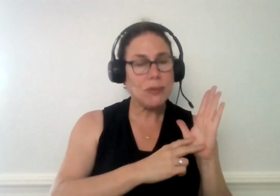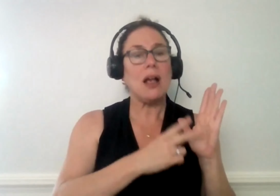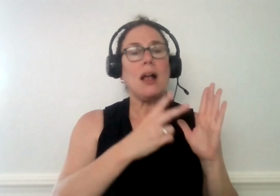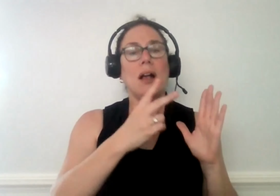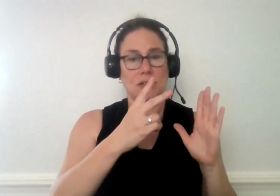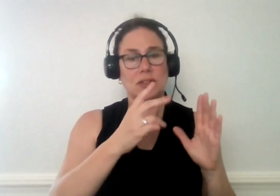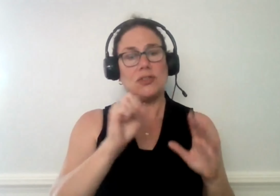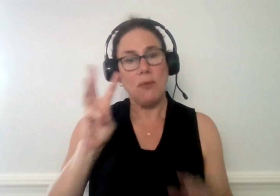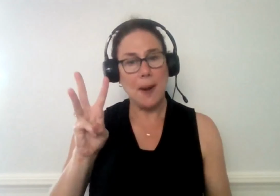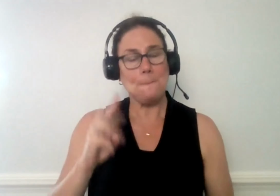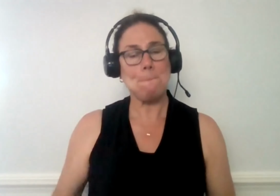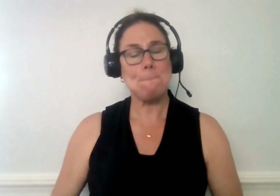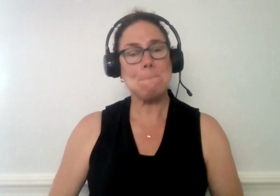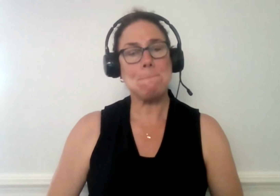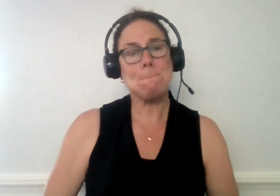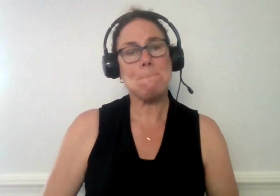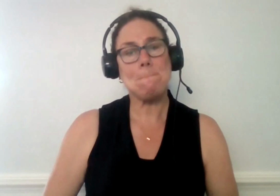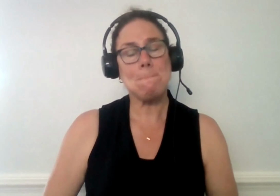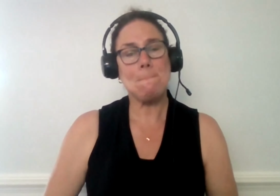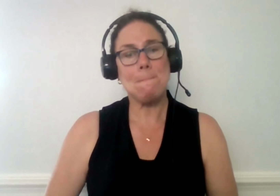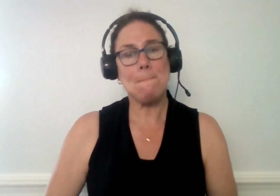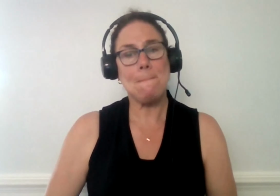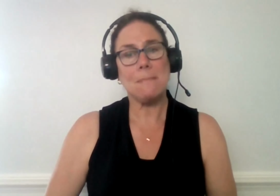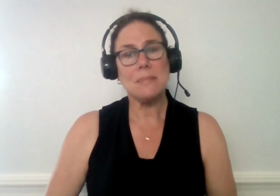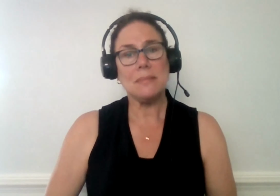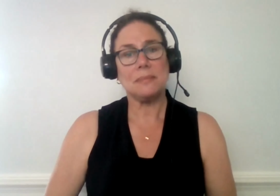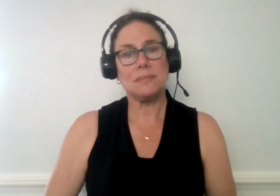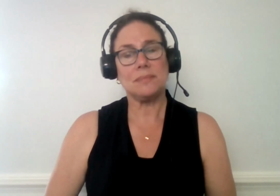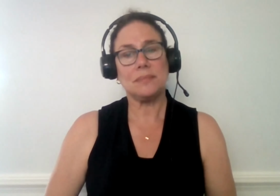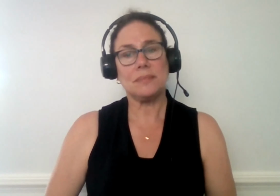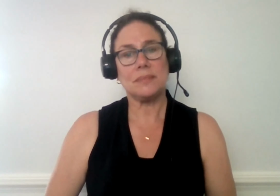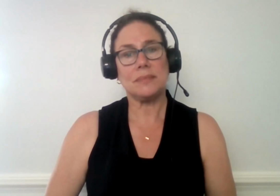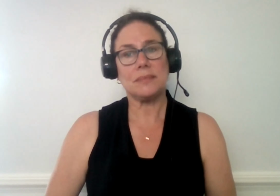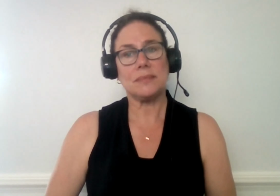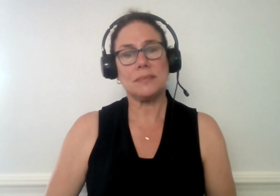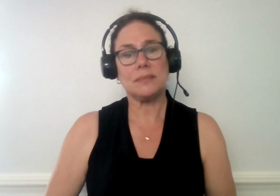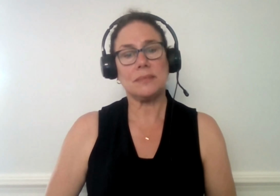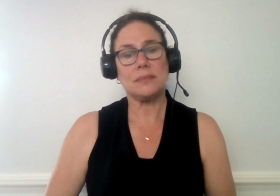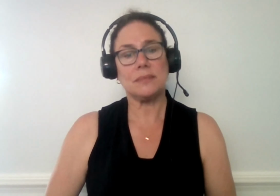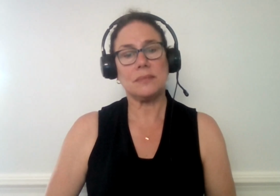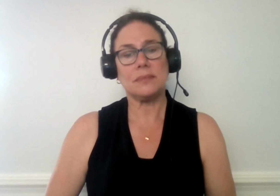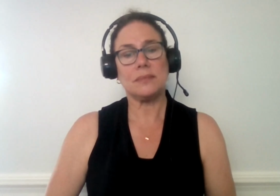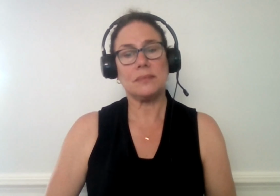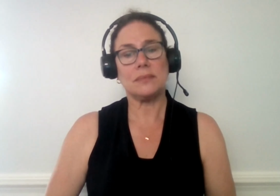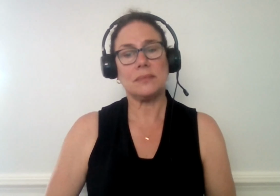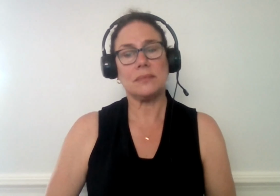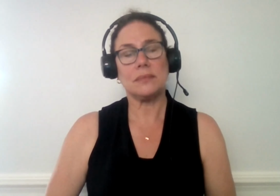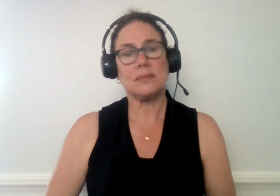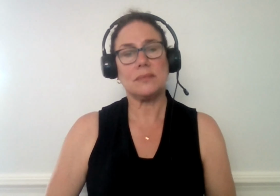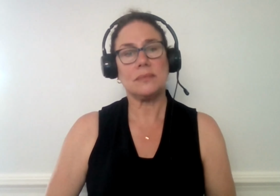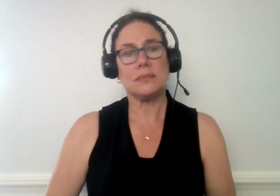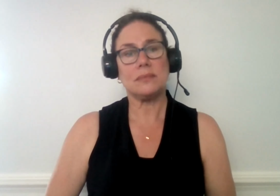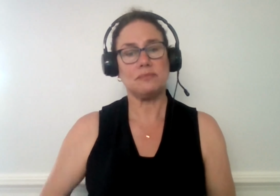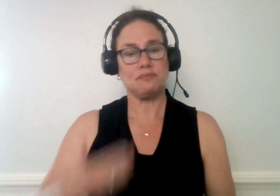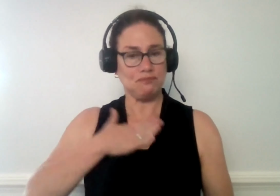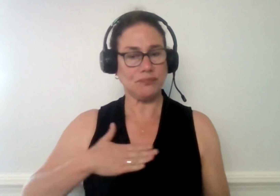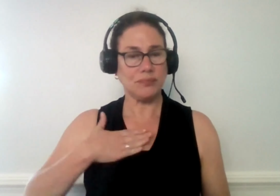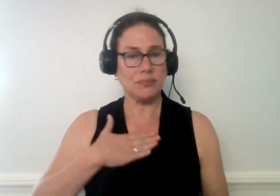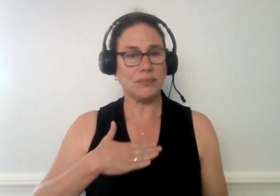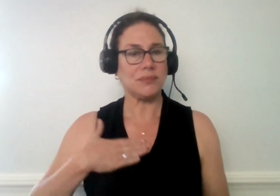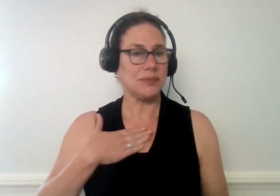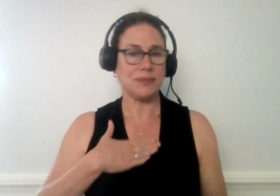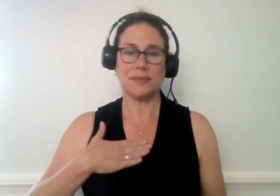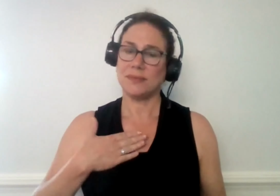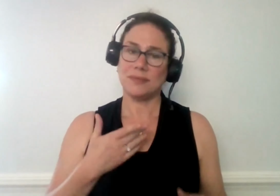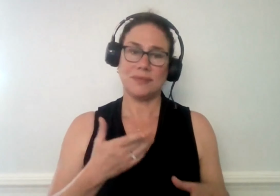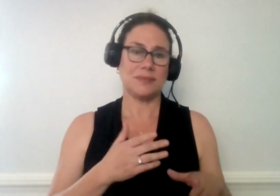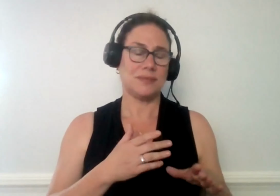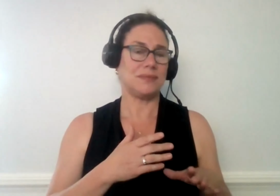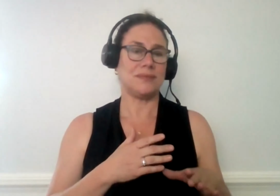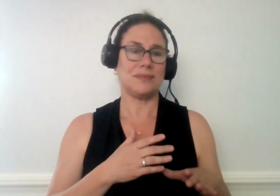Rachael Hu: Please put all the pressure on Otter to sign a BAA, so we can use them